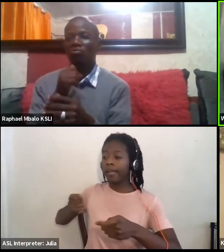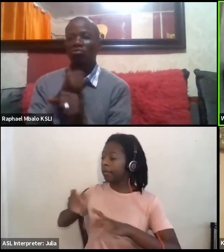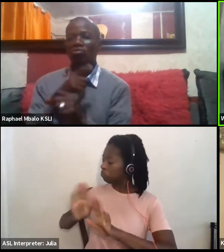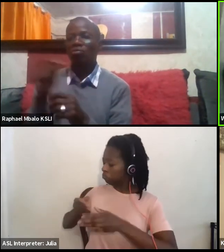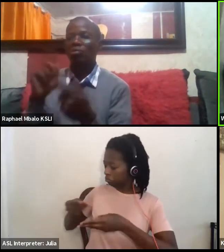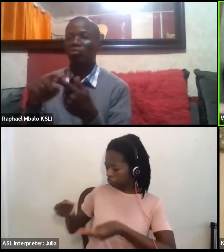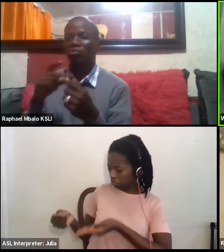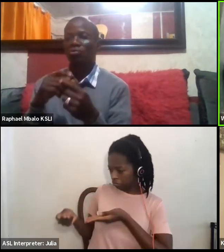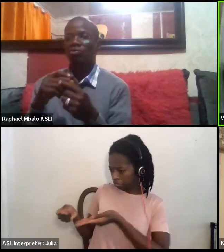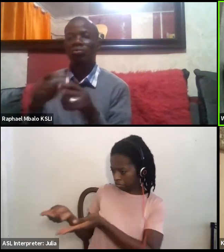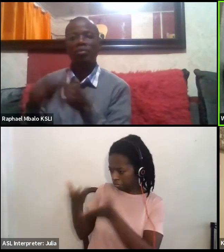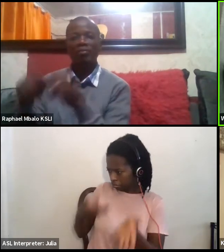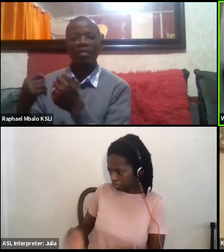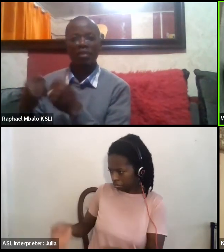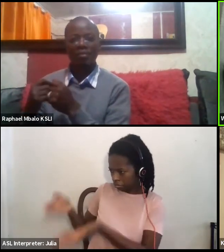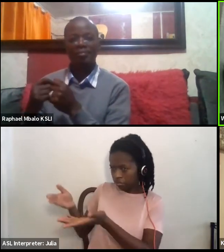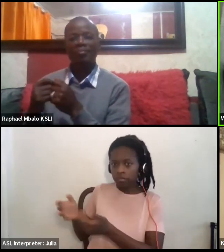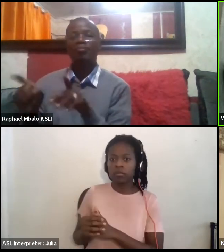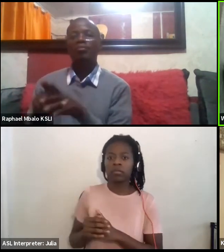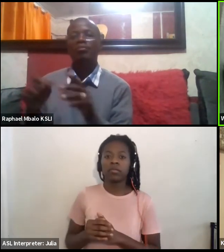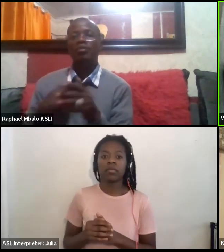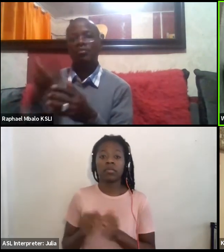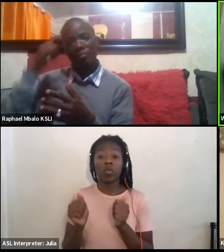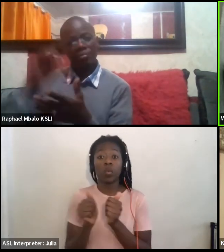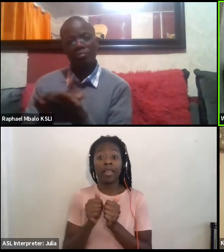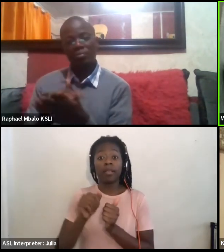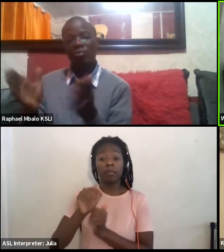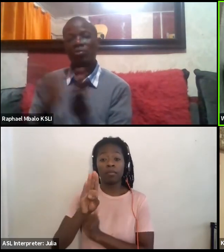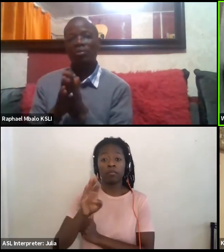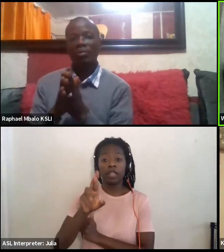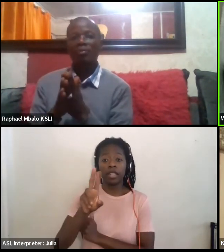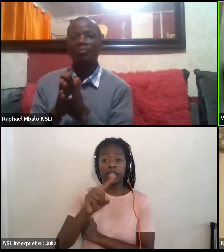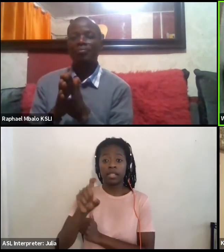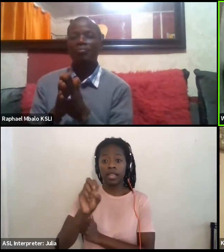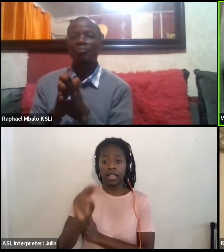And I remember with Brazen, Moraa had this beautiful moments